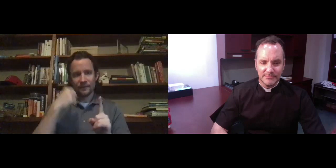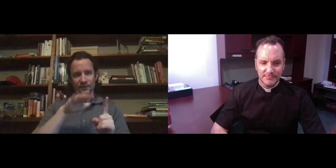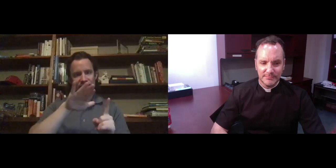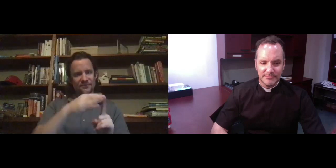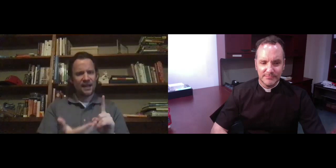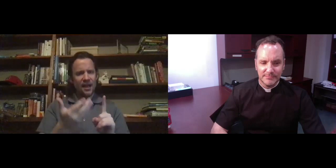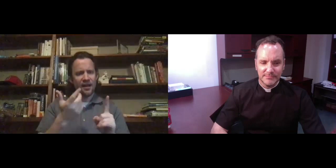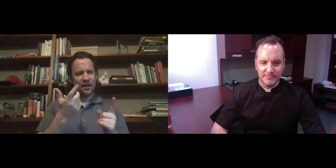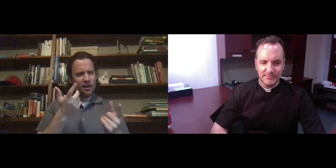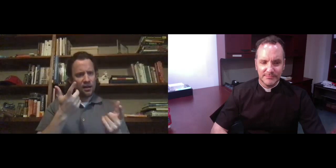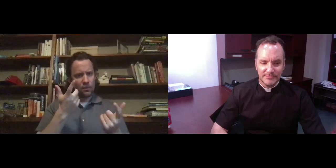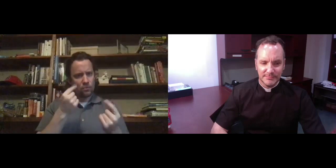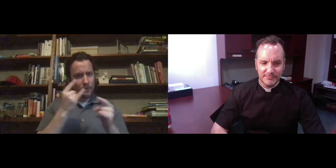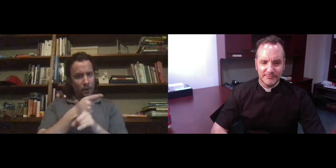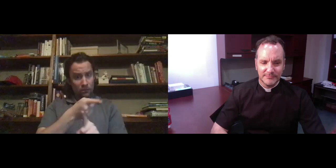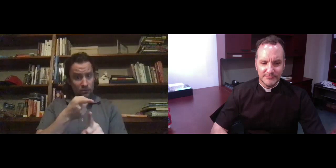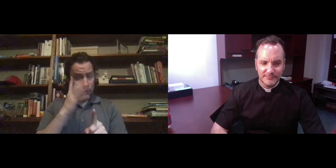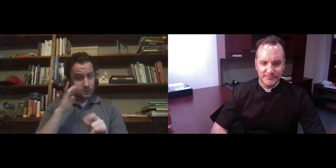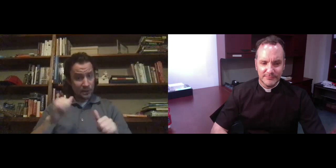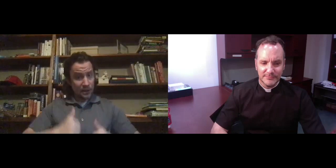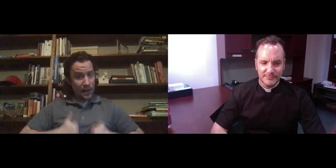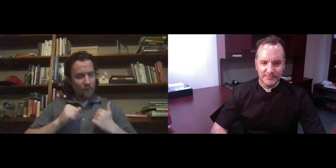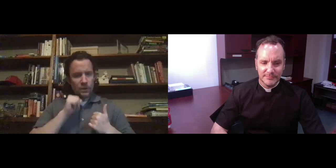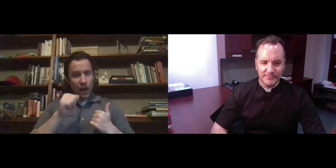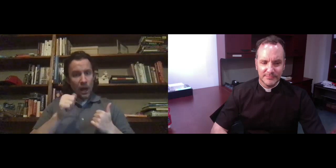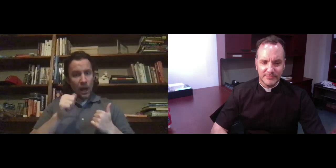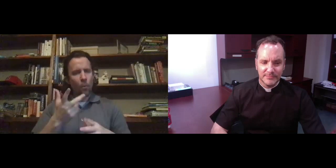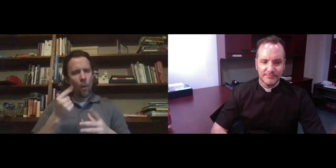he was talking about Judas - the one who who had betrayed Jesus - and asking if he